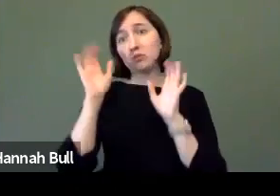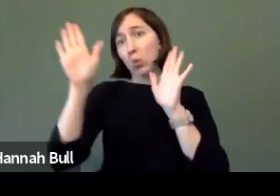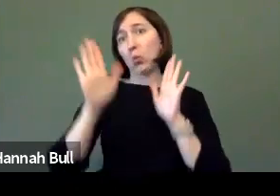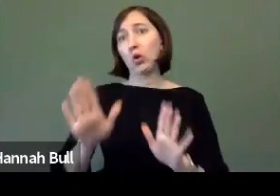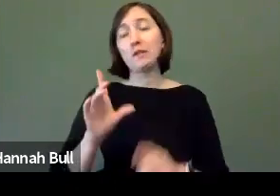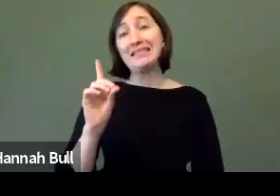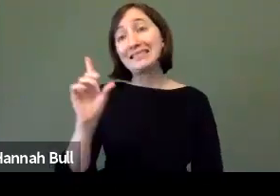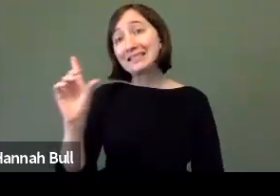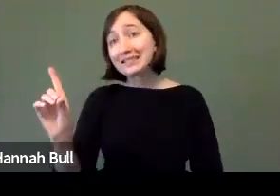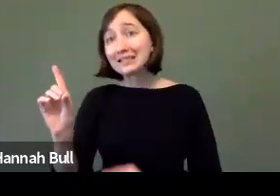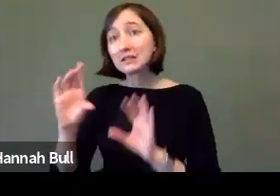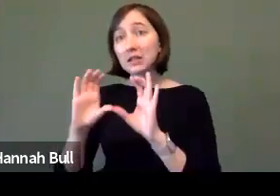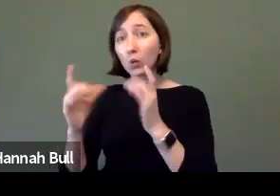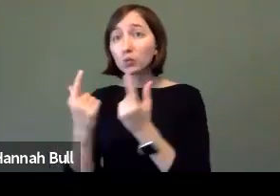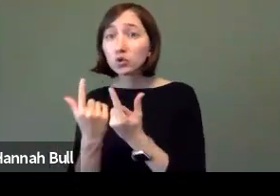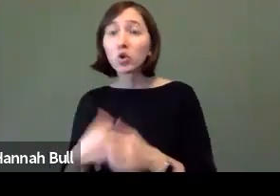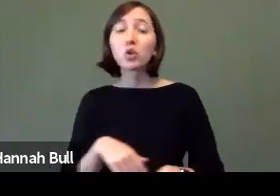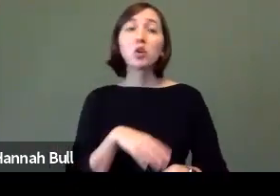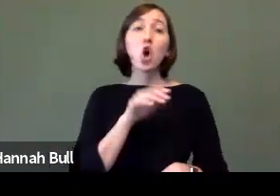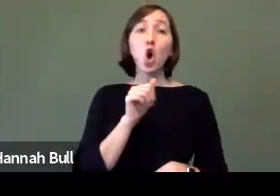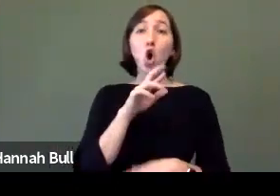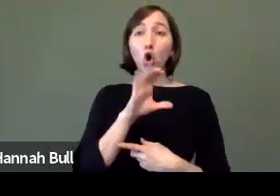Arc Georgia, Center for Leadership in Disability,